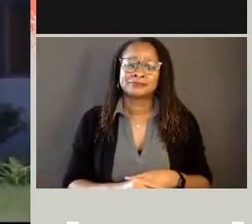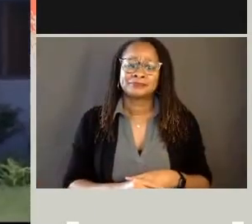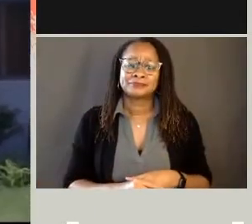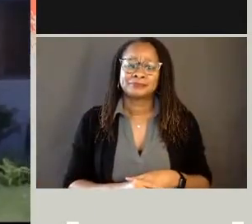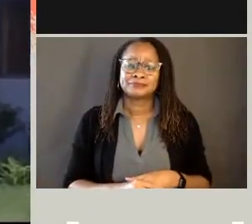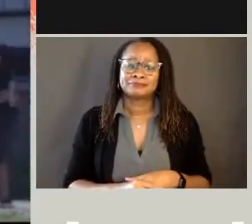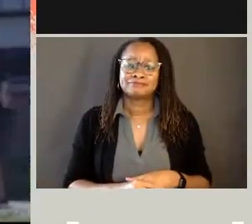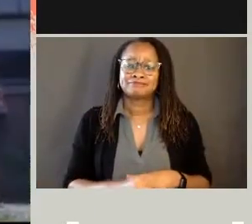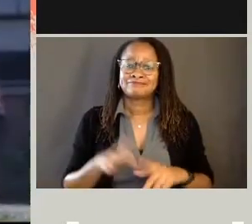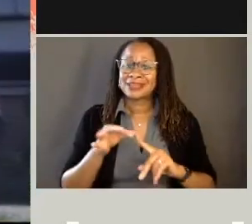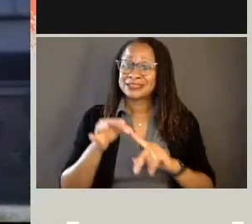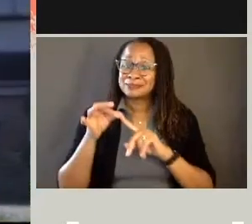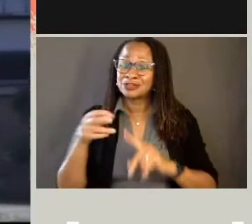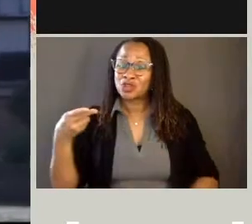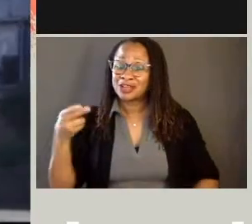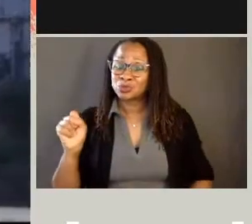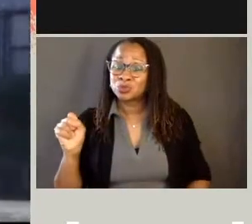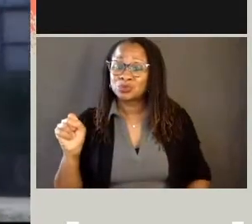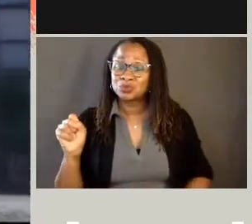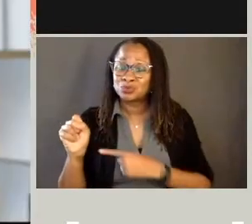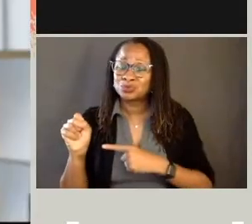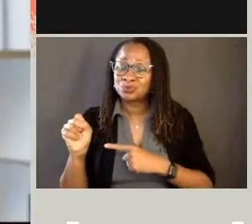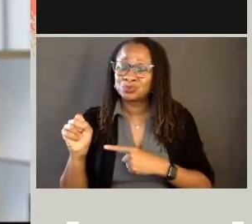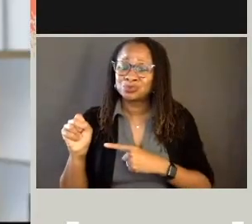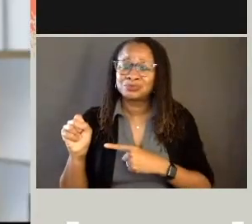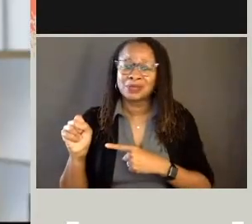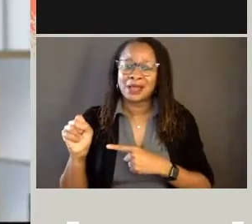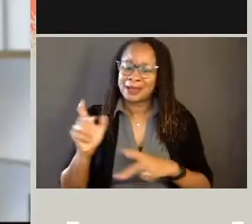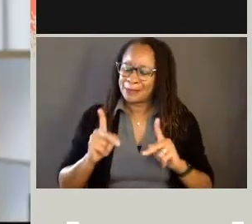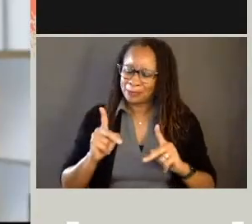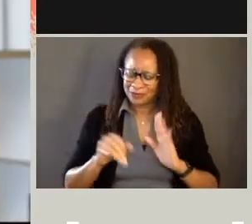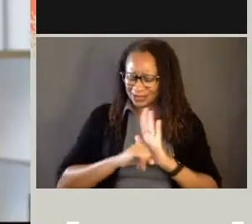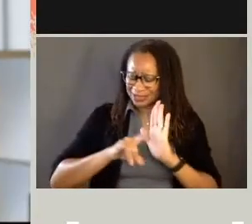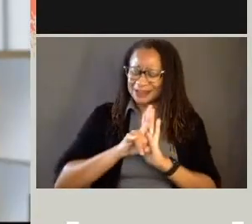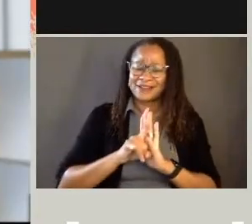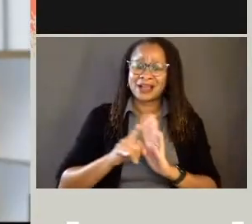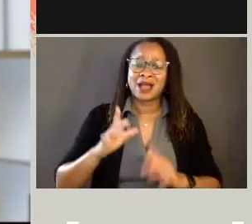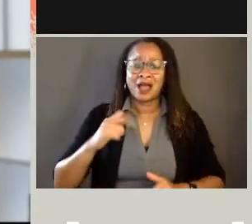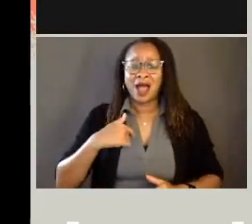Especially high school, people identified themselves by "I'm Cooley High,